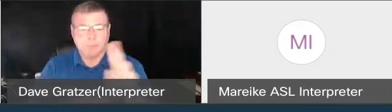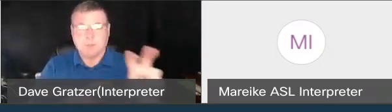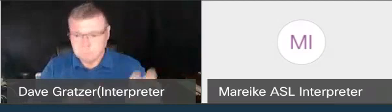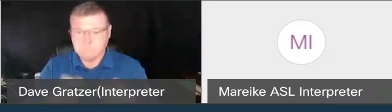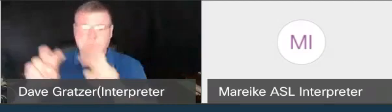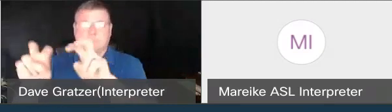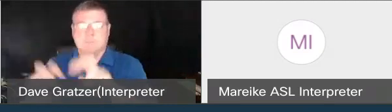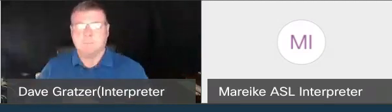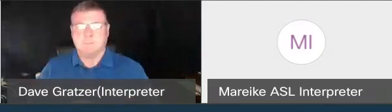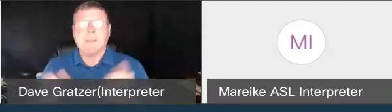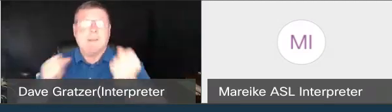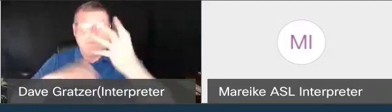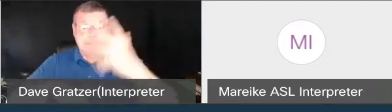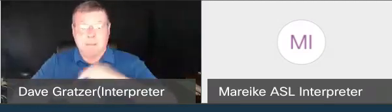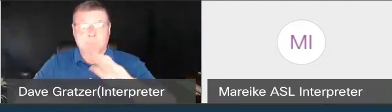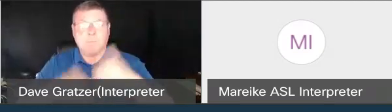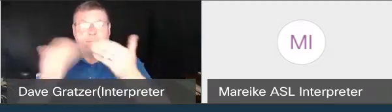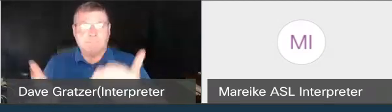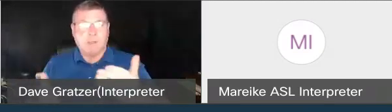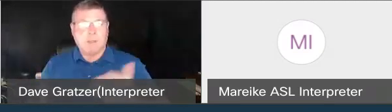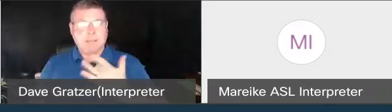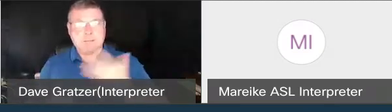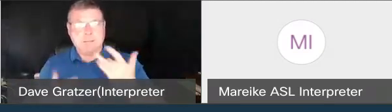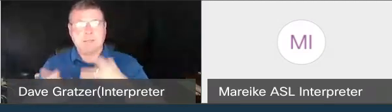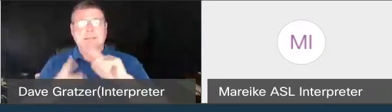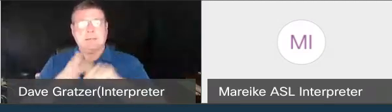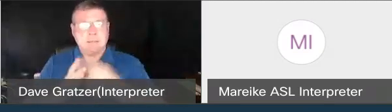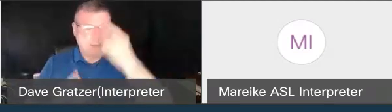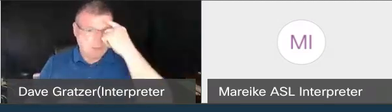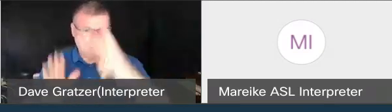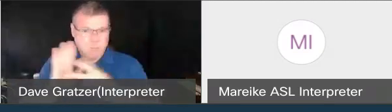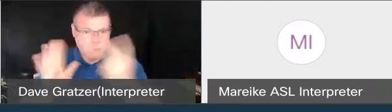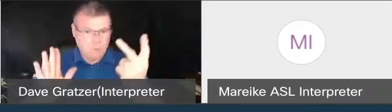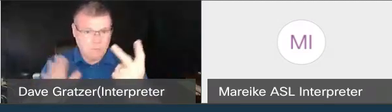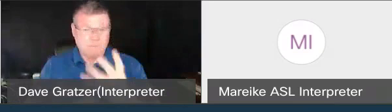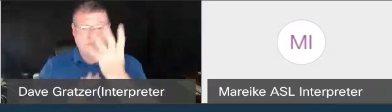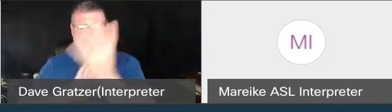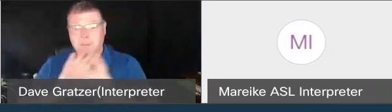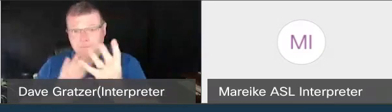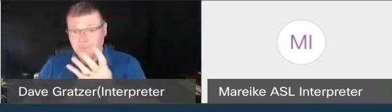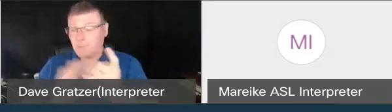a lot of times, provides that stimulus to people to start thinking twice. They've had 4 hours, if not 8 sometimes,